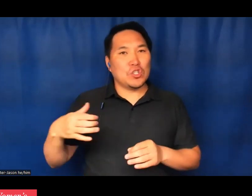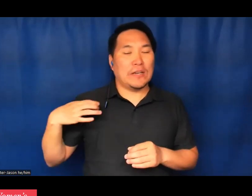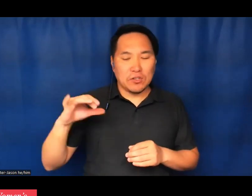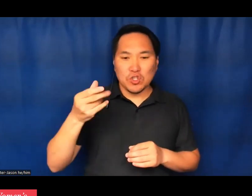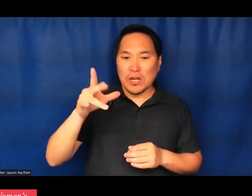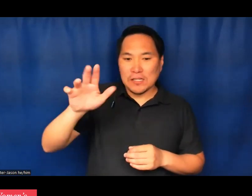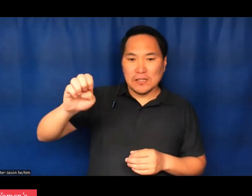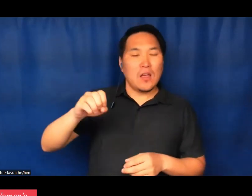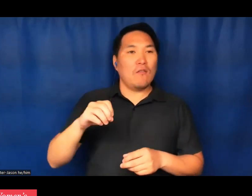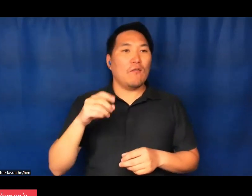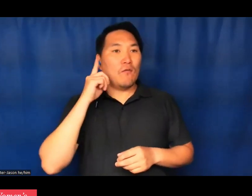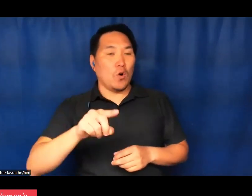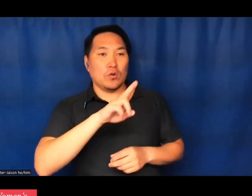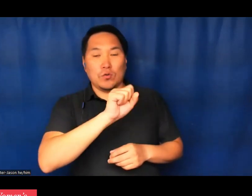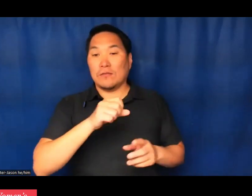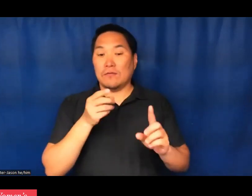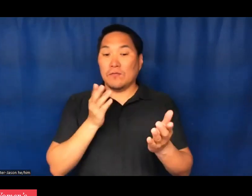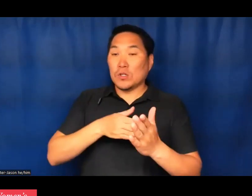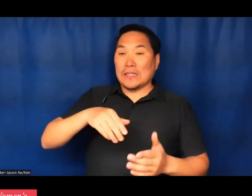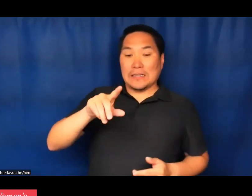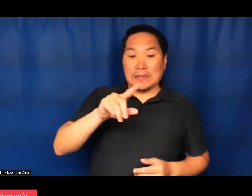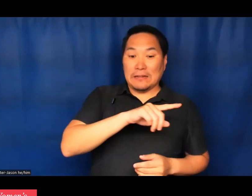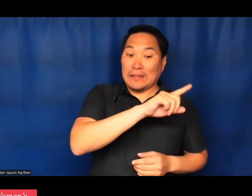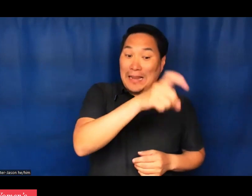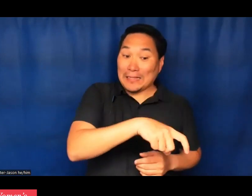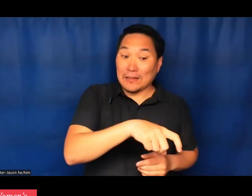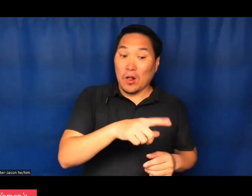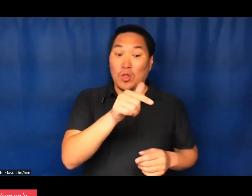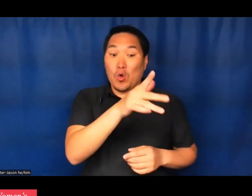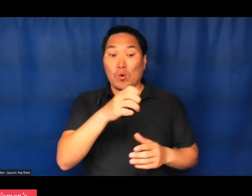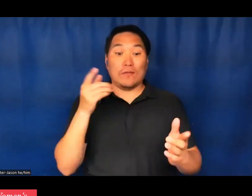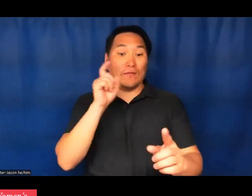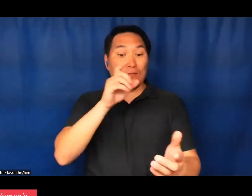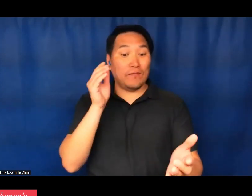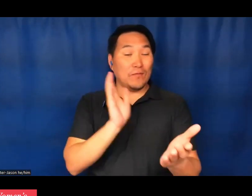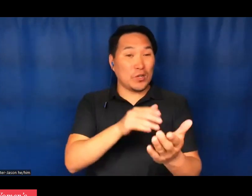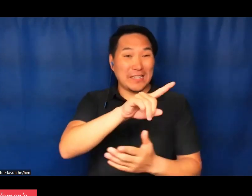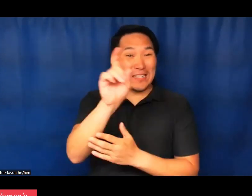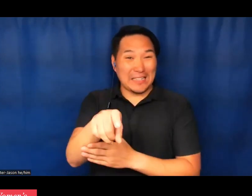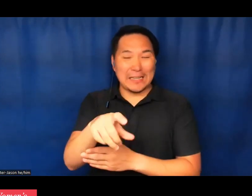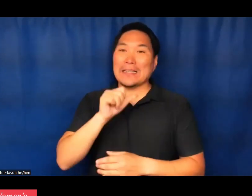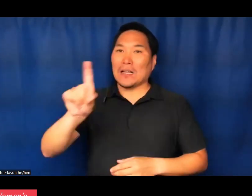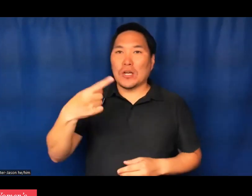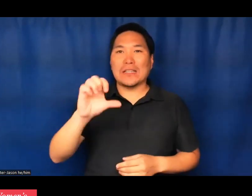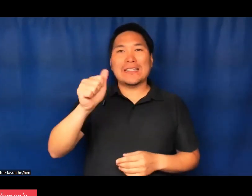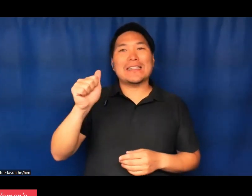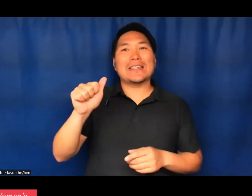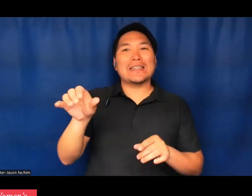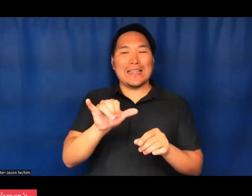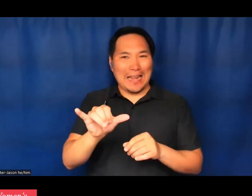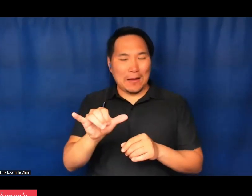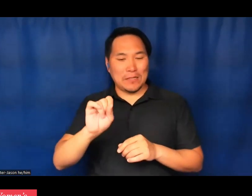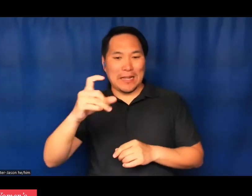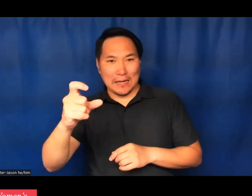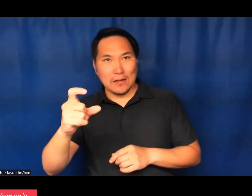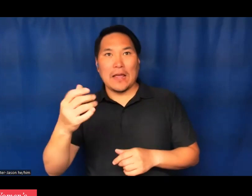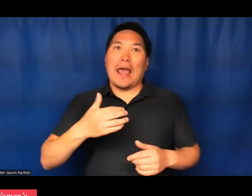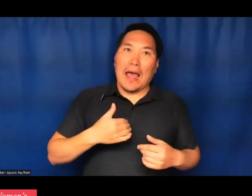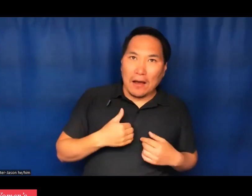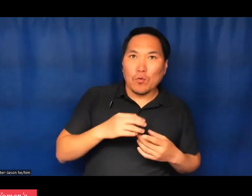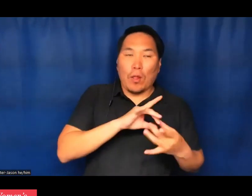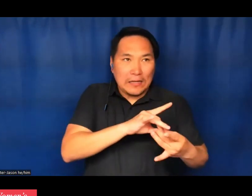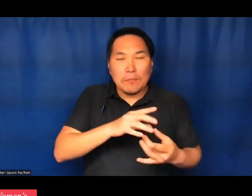v. Texas in Obergefell for same-sex couples for interrelations and to Mary but so many